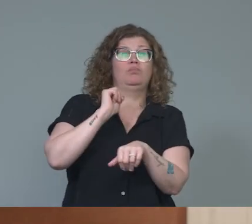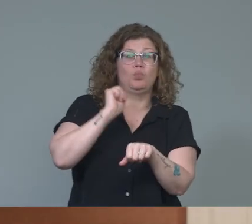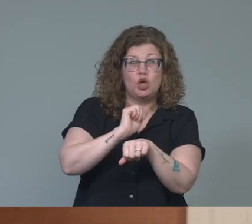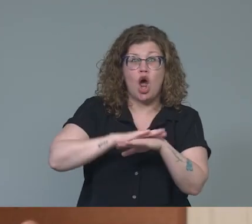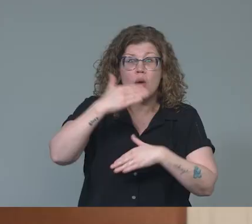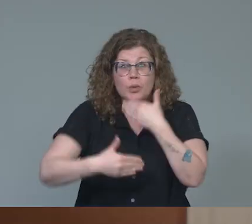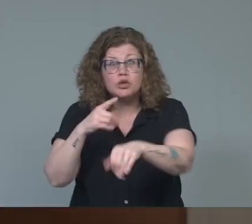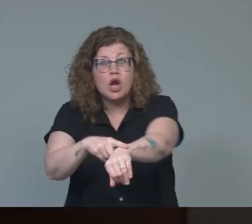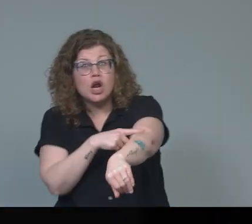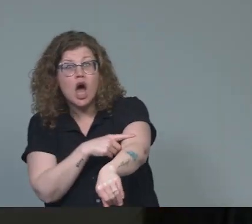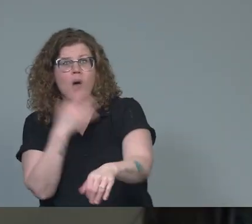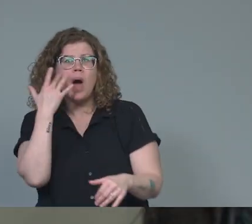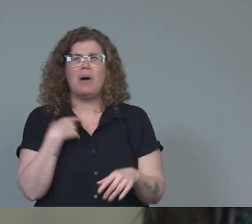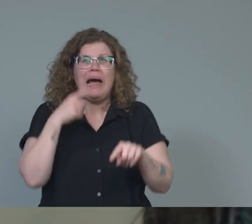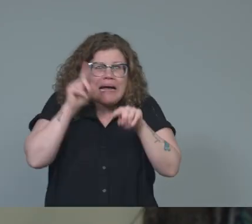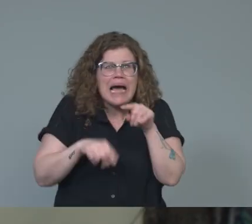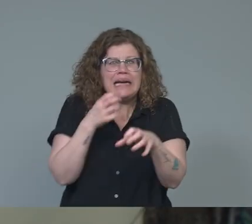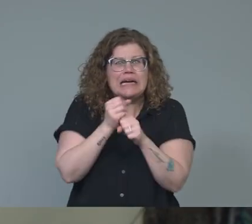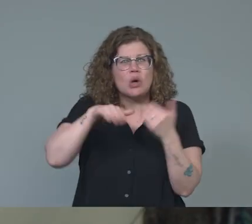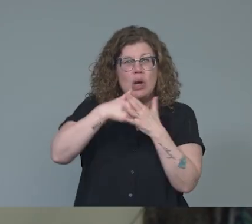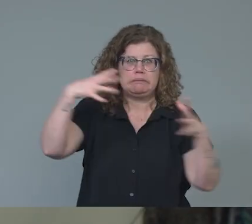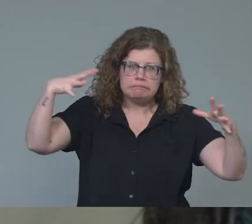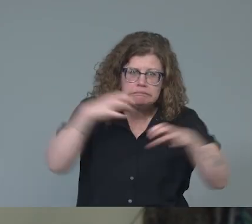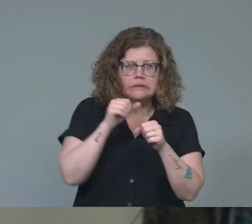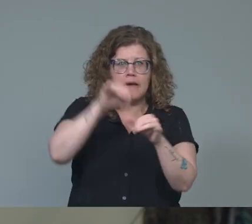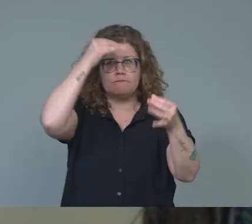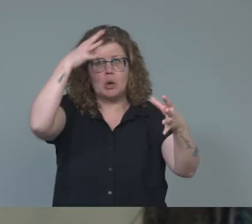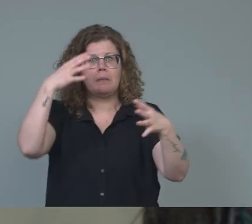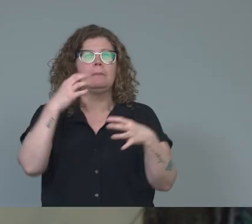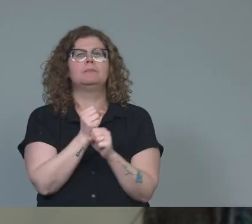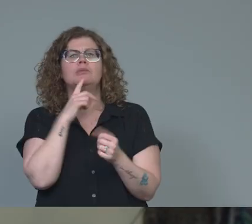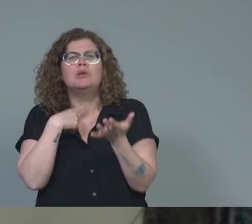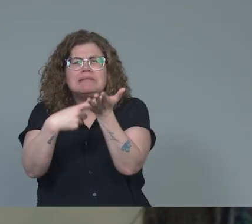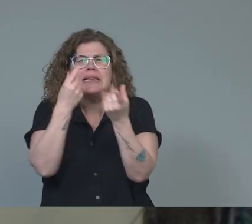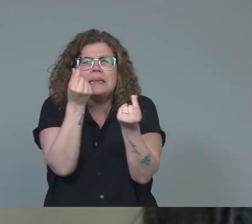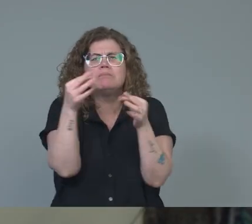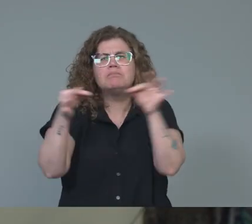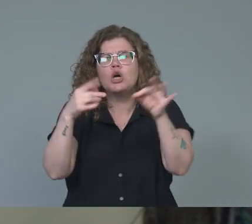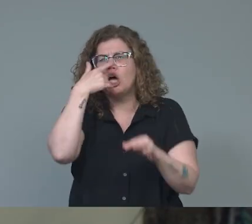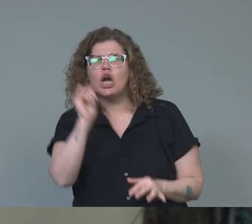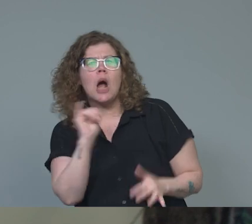of what that looks like. It's a lot of work to create artwork in the public realm.